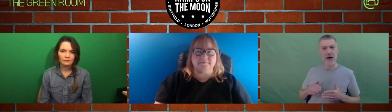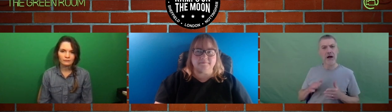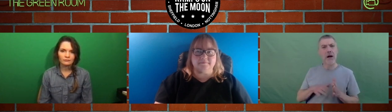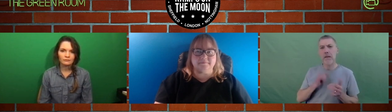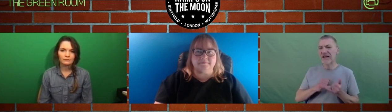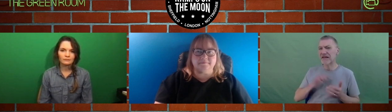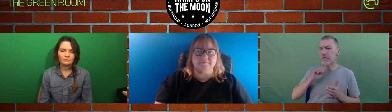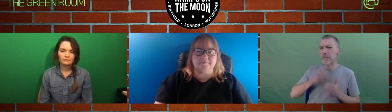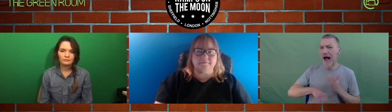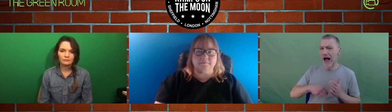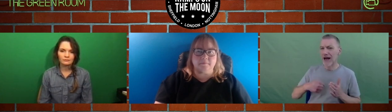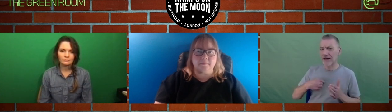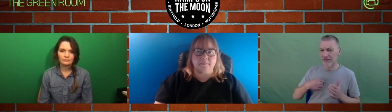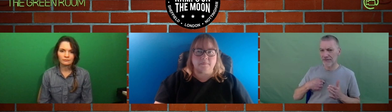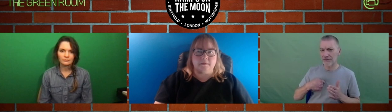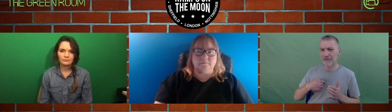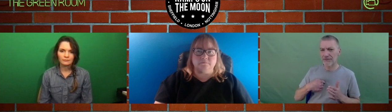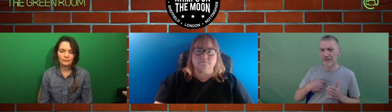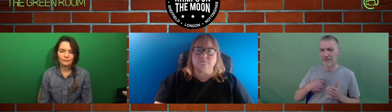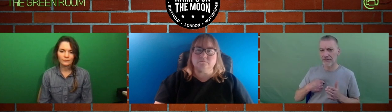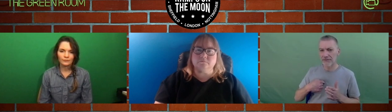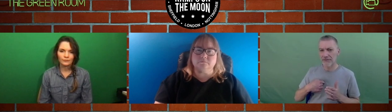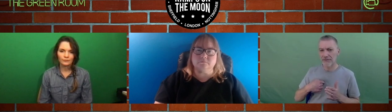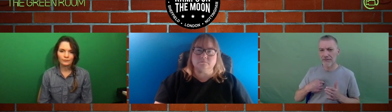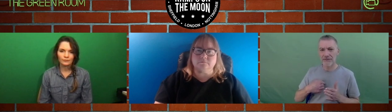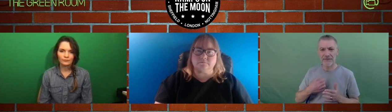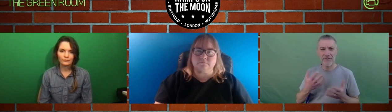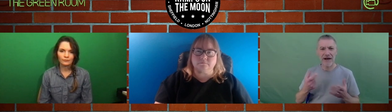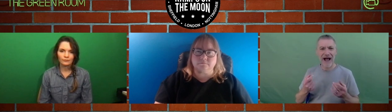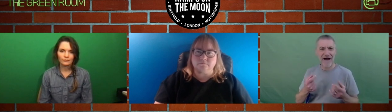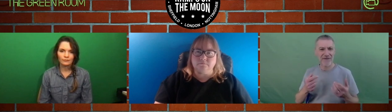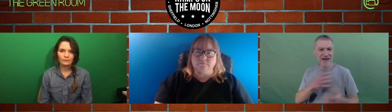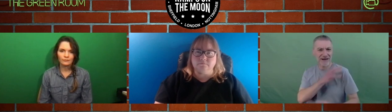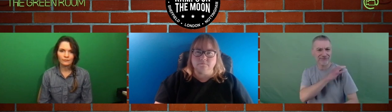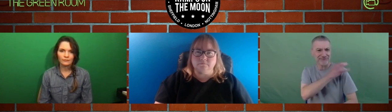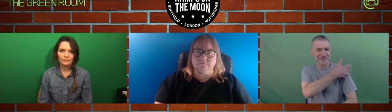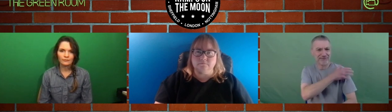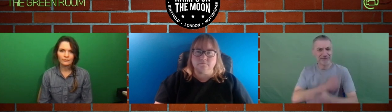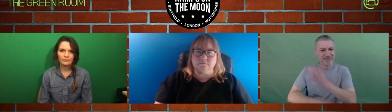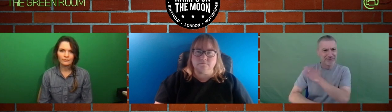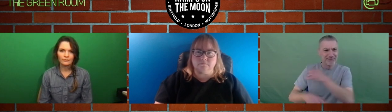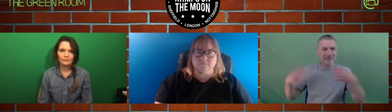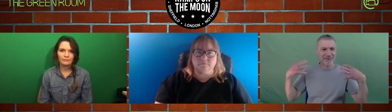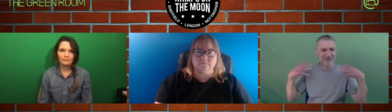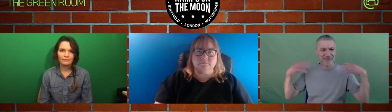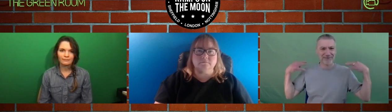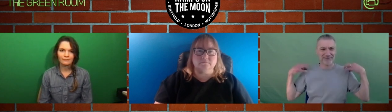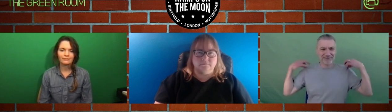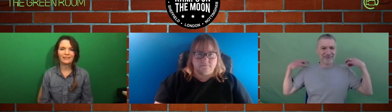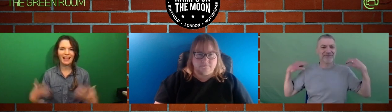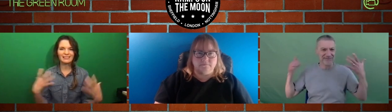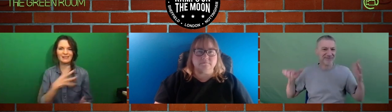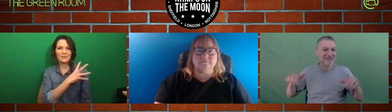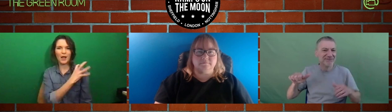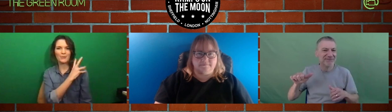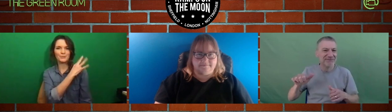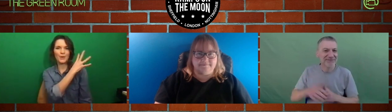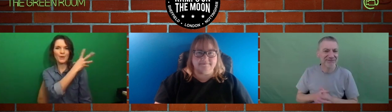I had, whats it called? The puff, like this and I was up straight.